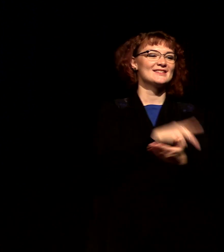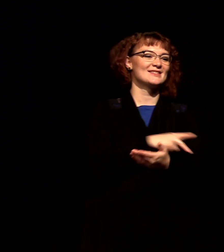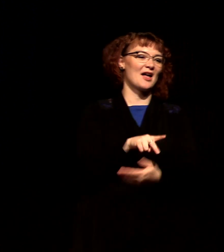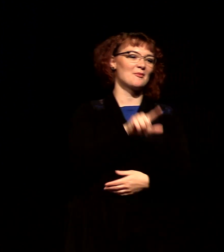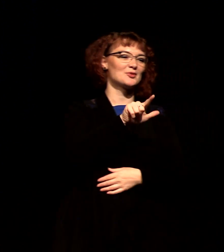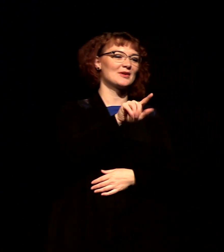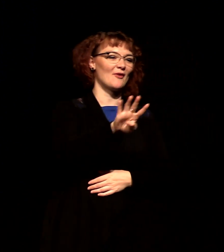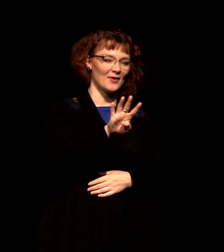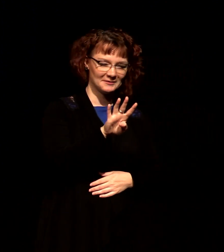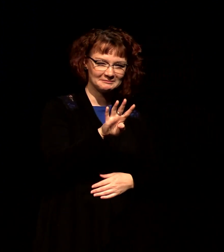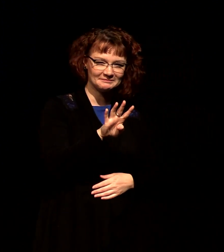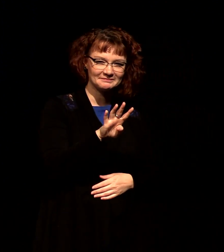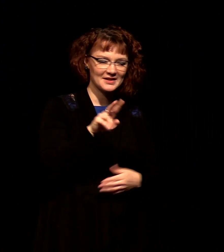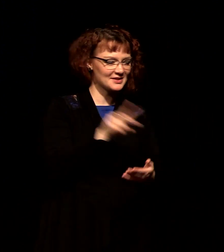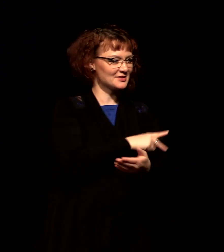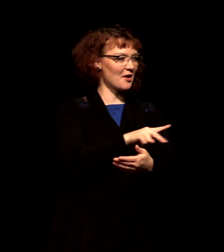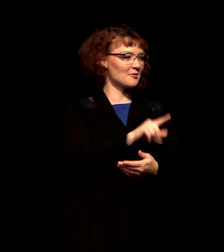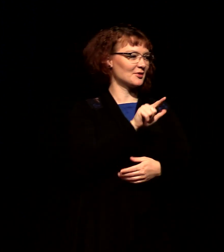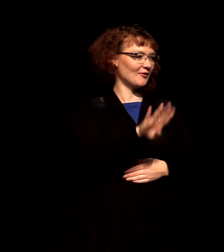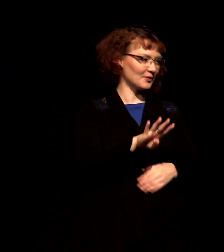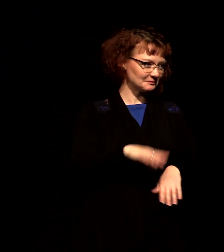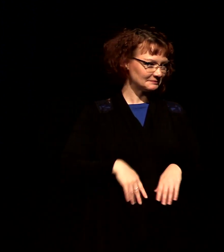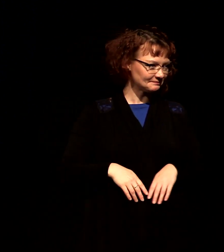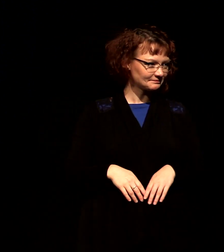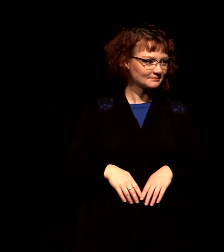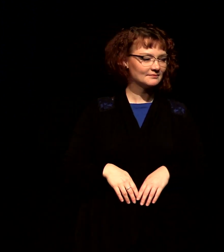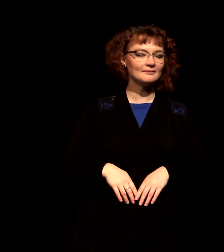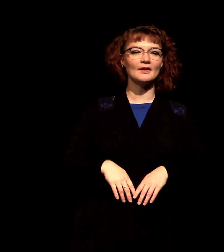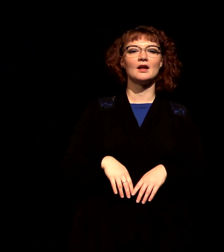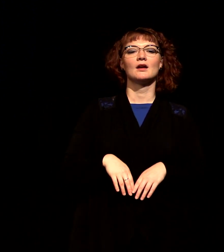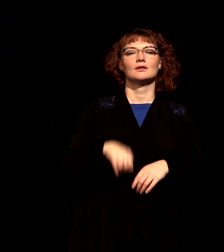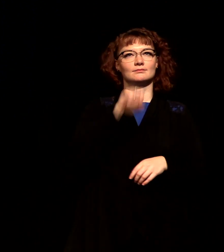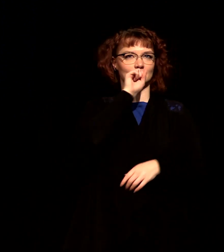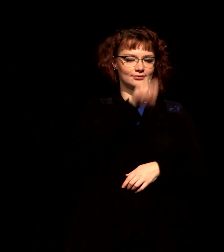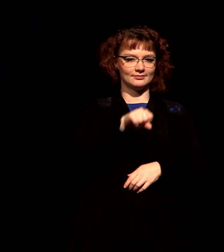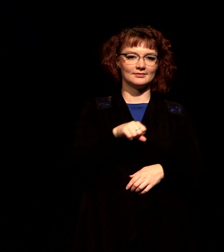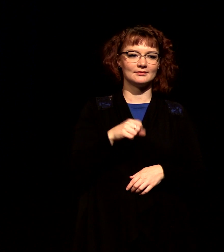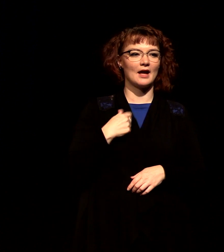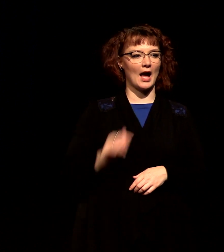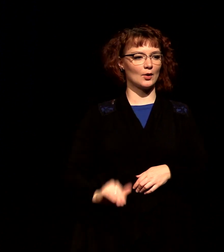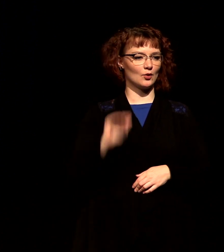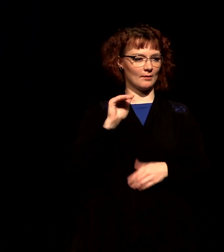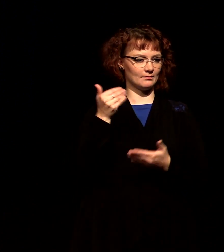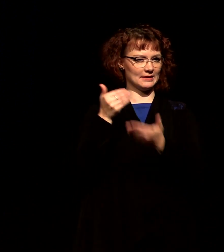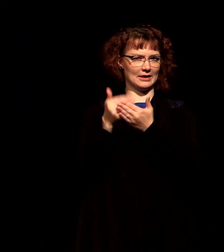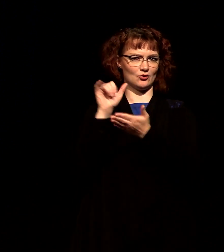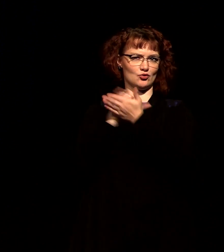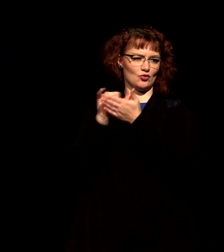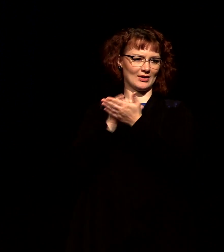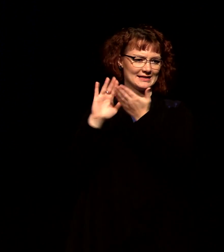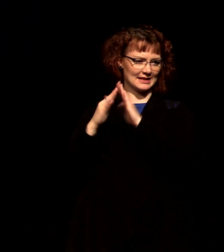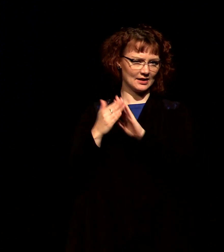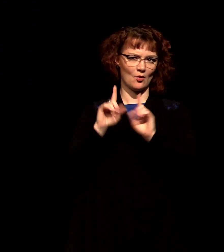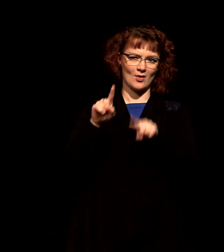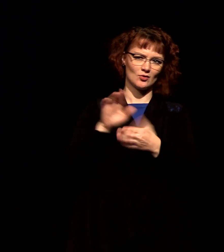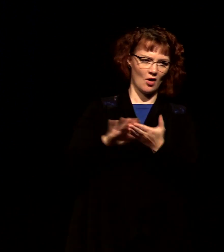24. I love this psalm. As I said, earlier, I grew up near New York City and went to college there as well. And one